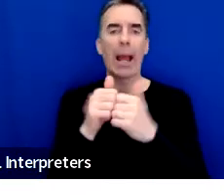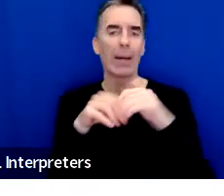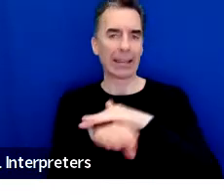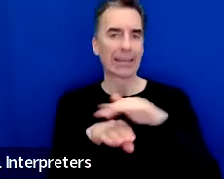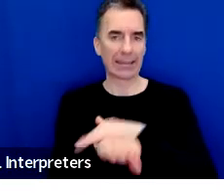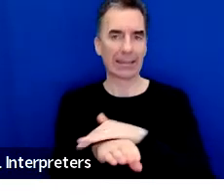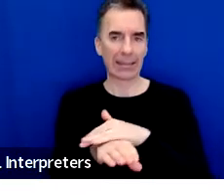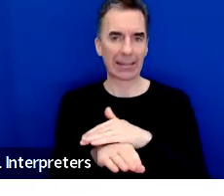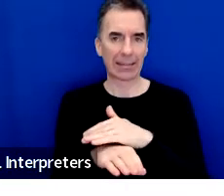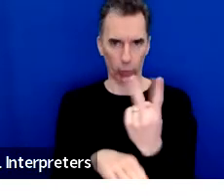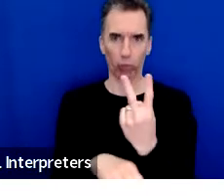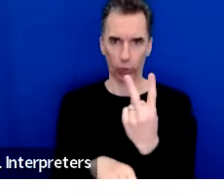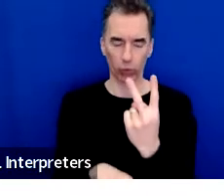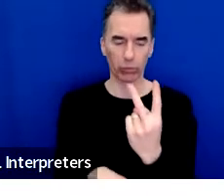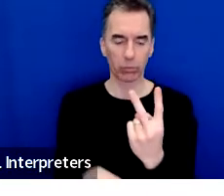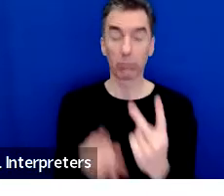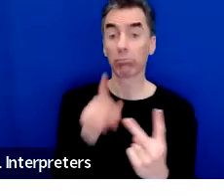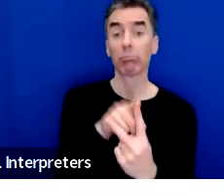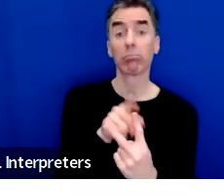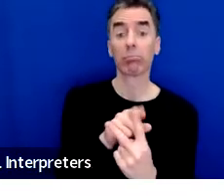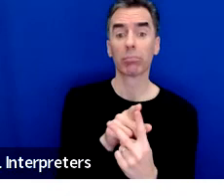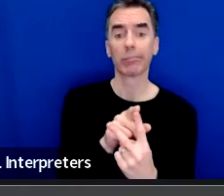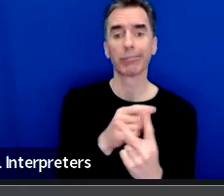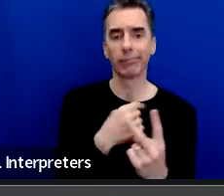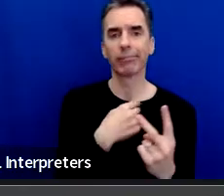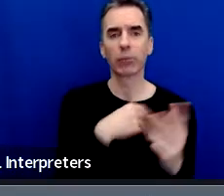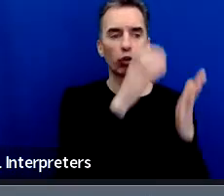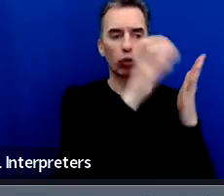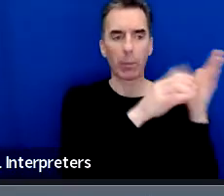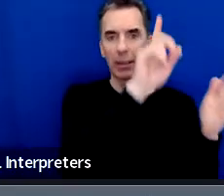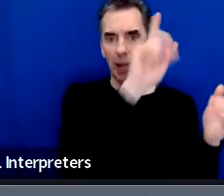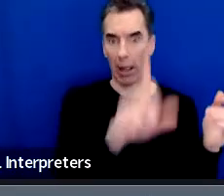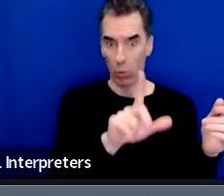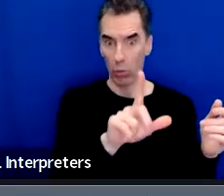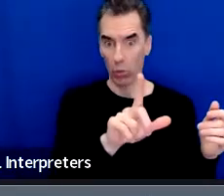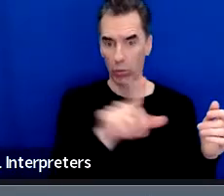So one way is just generally I downloaded the chapter and they read the PDF here.